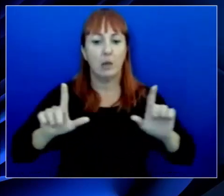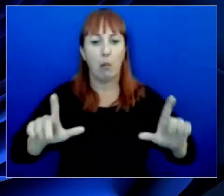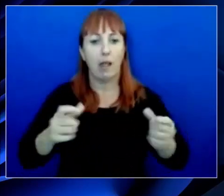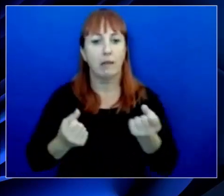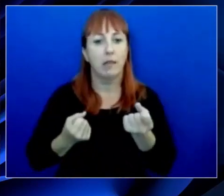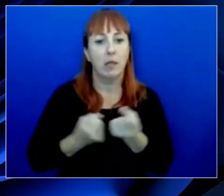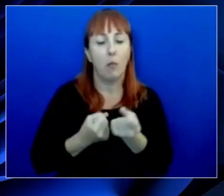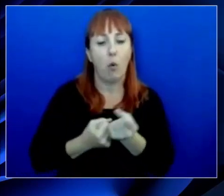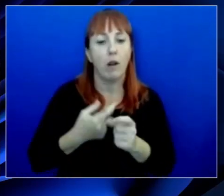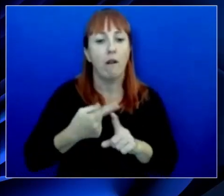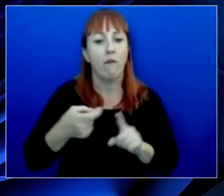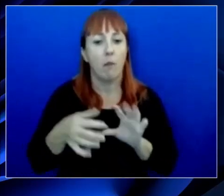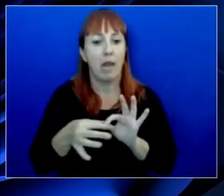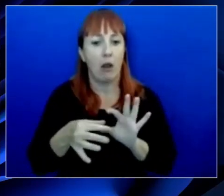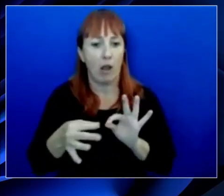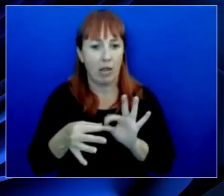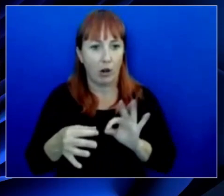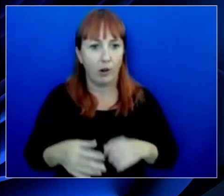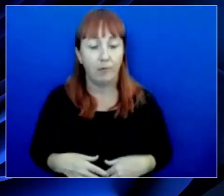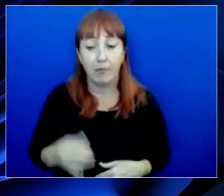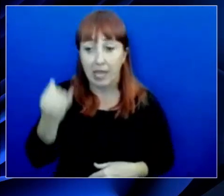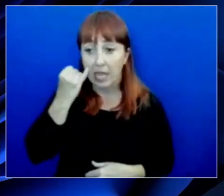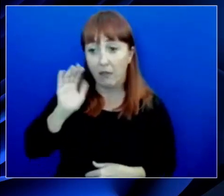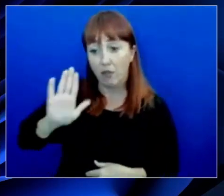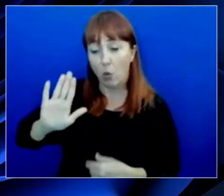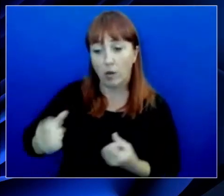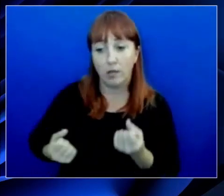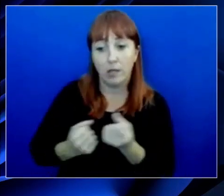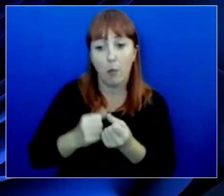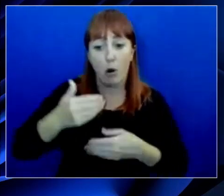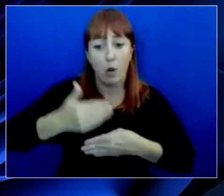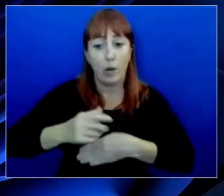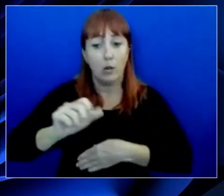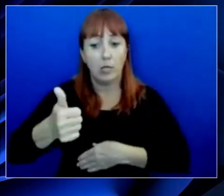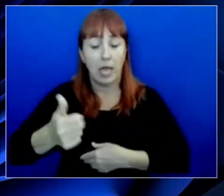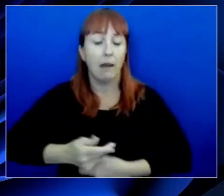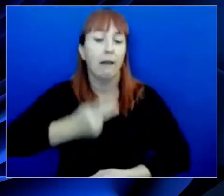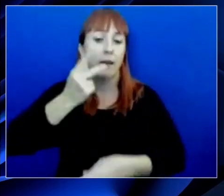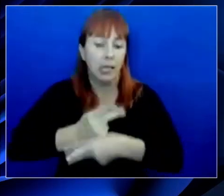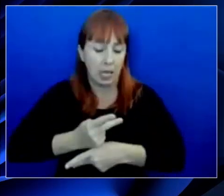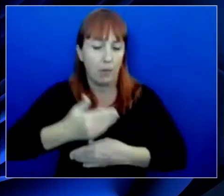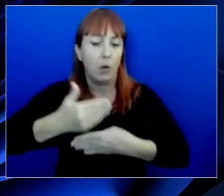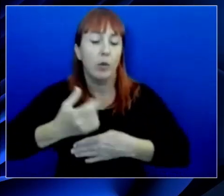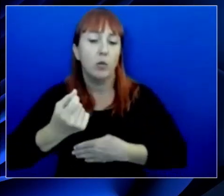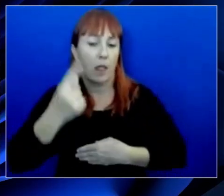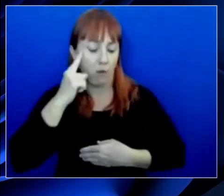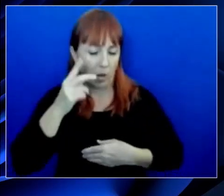And if your Braille display with supported in Windows 10 then that support remains in Windows 11.